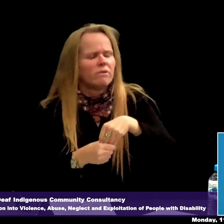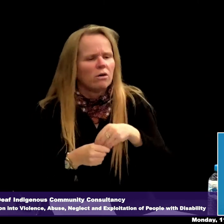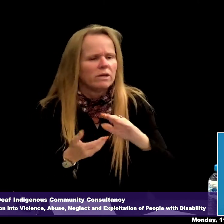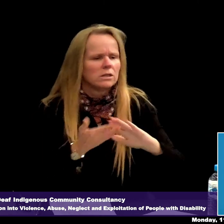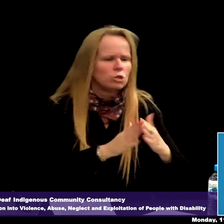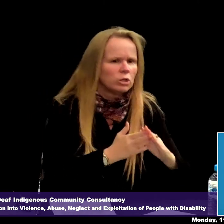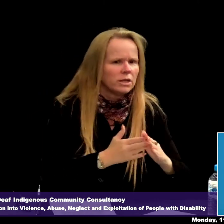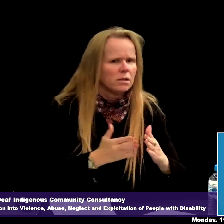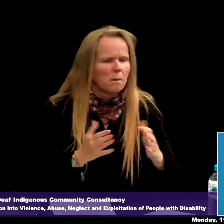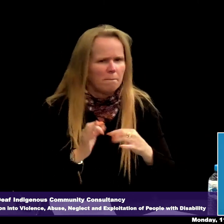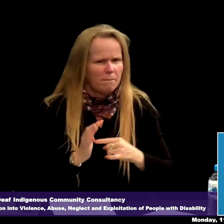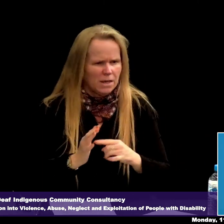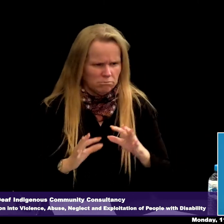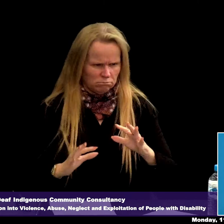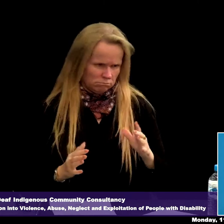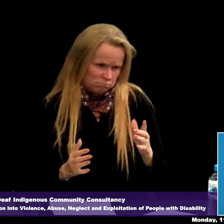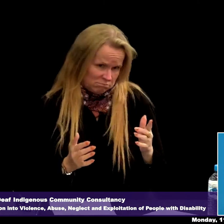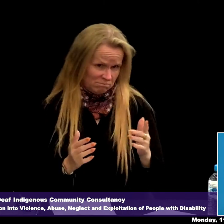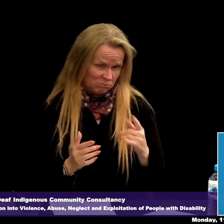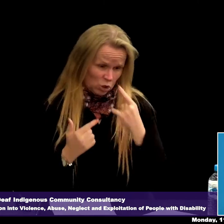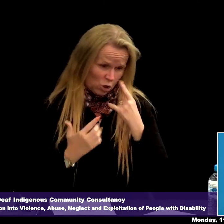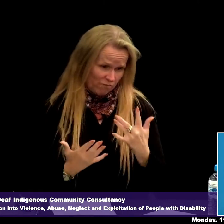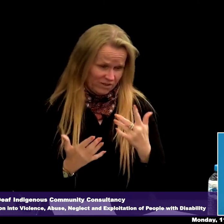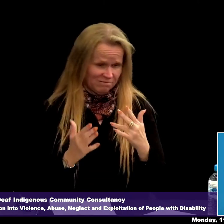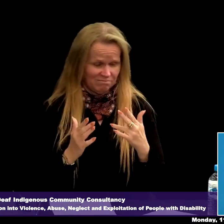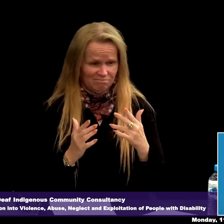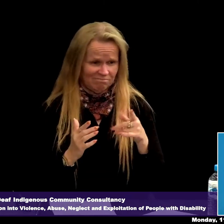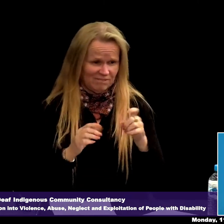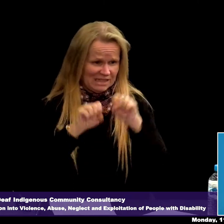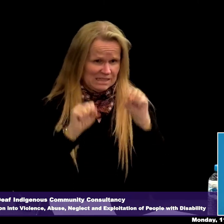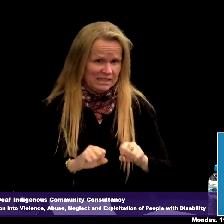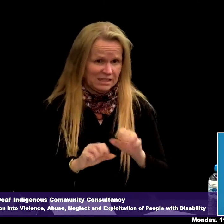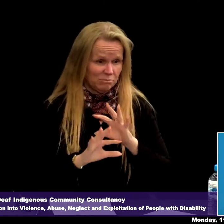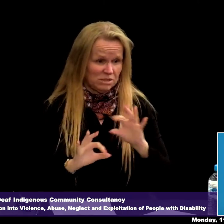appointments. We make sure they get involved in community", but often, from what I see,